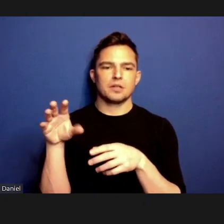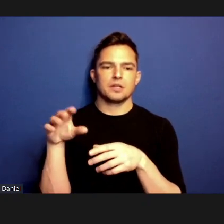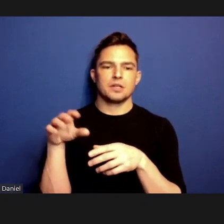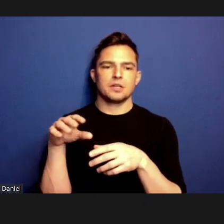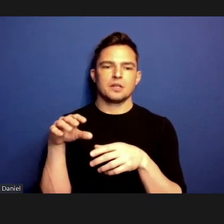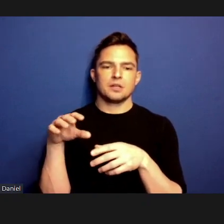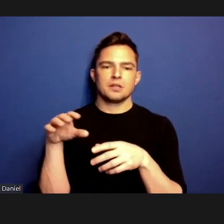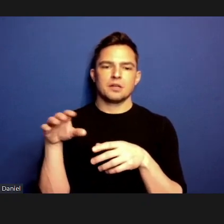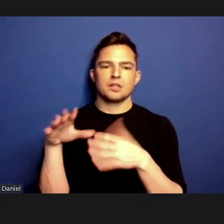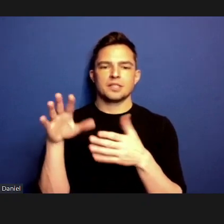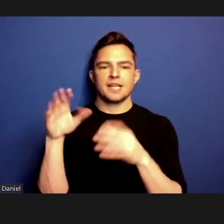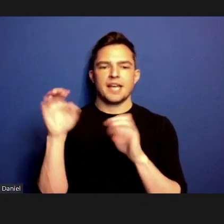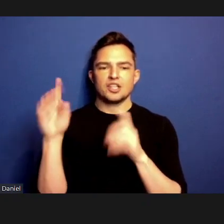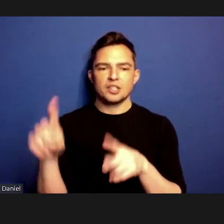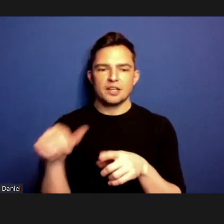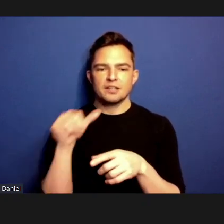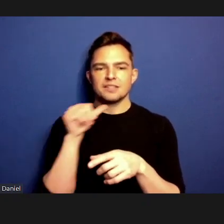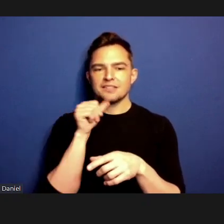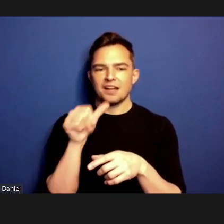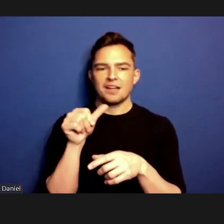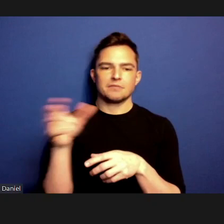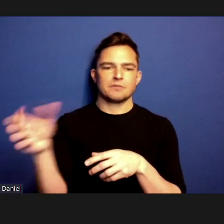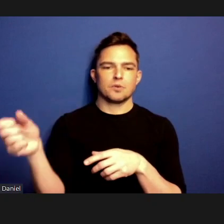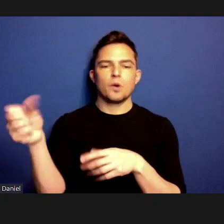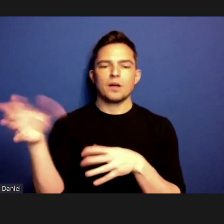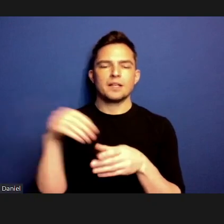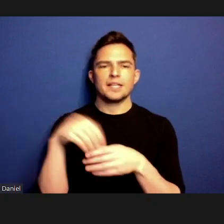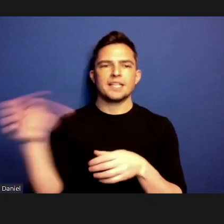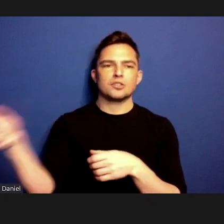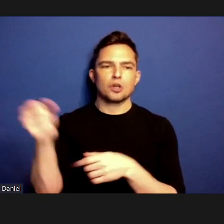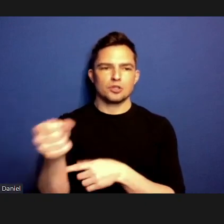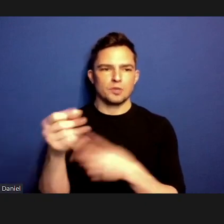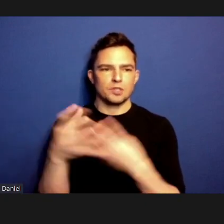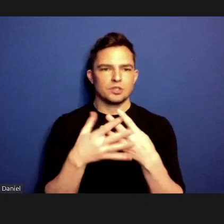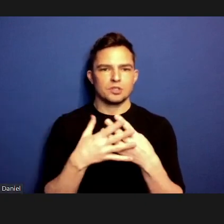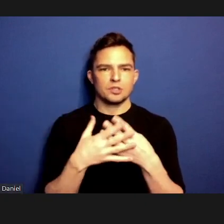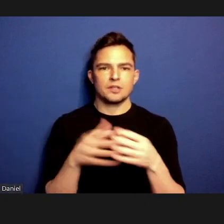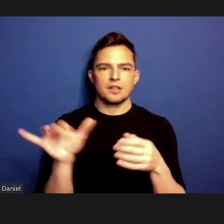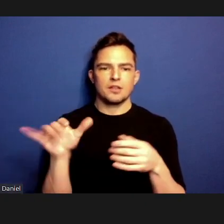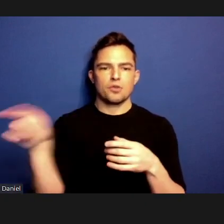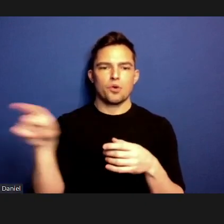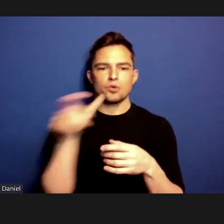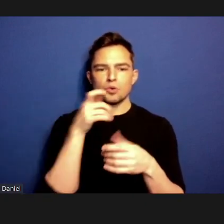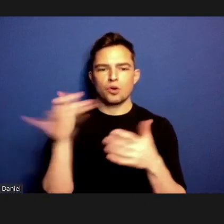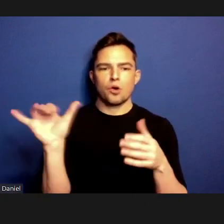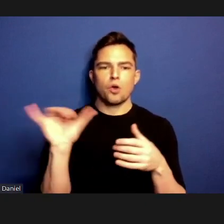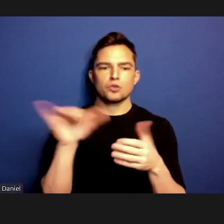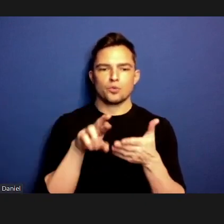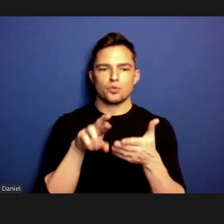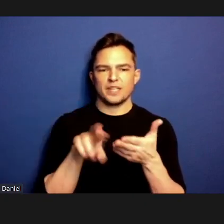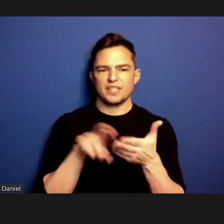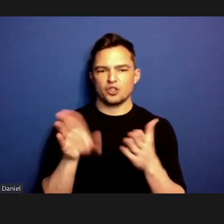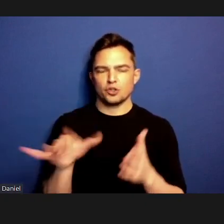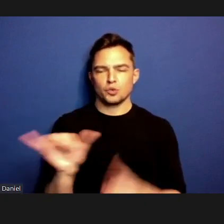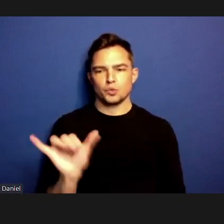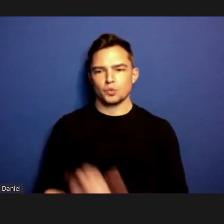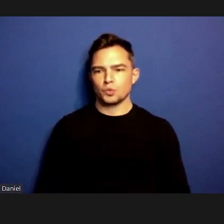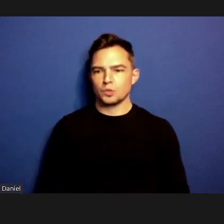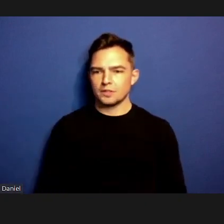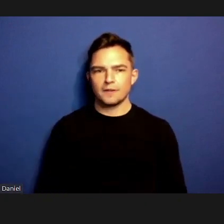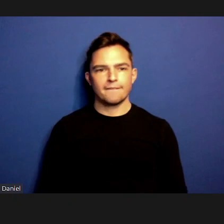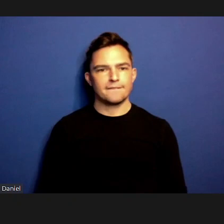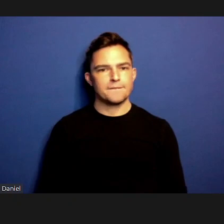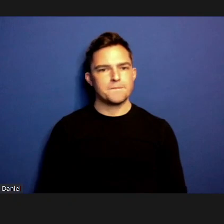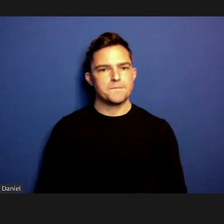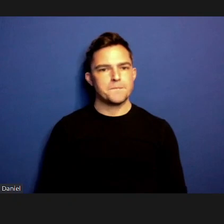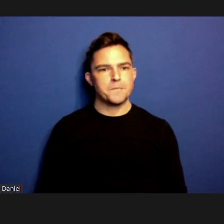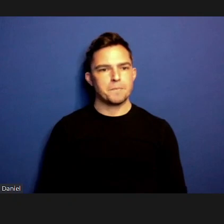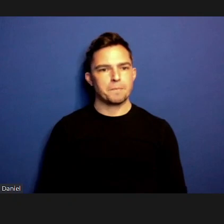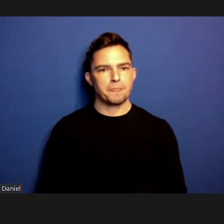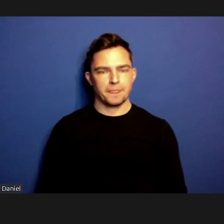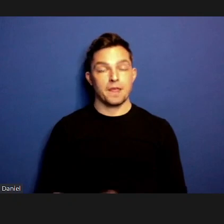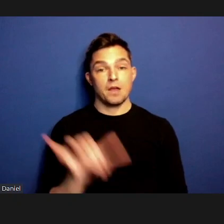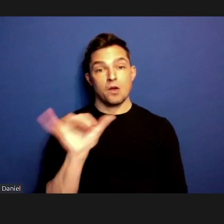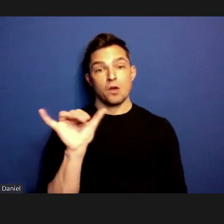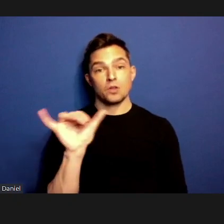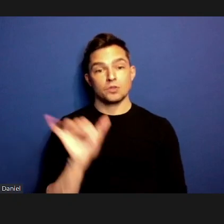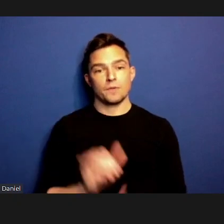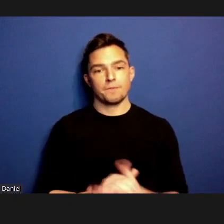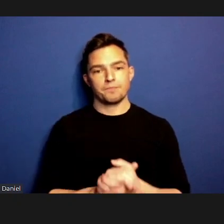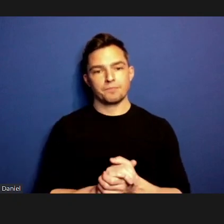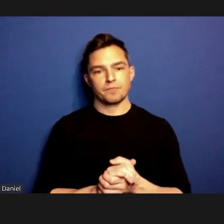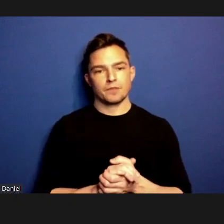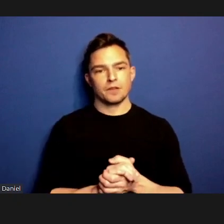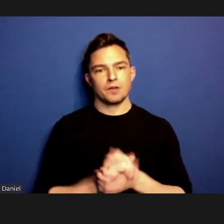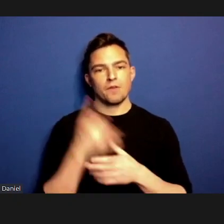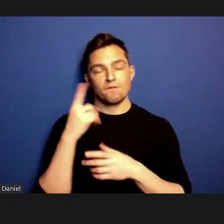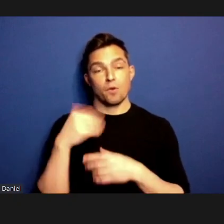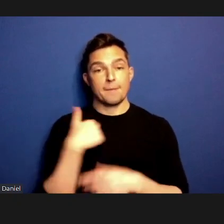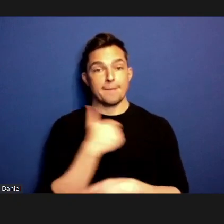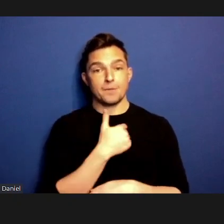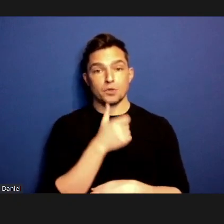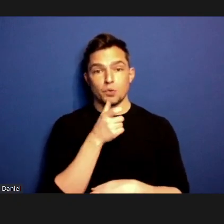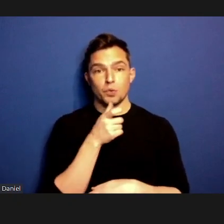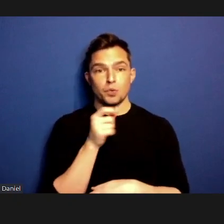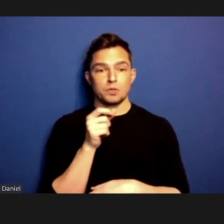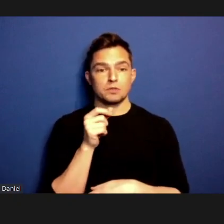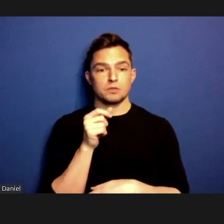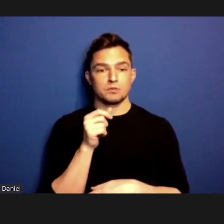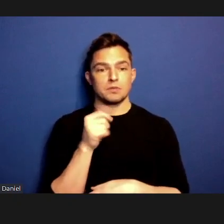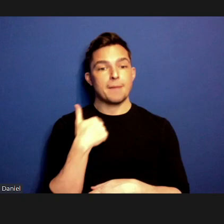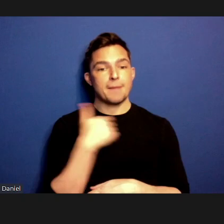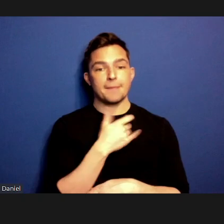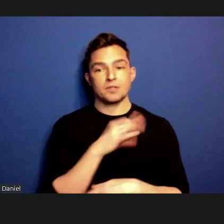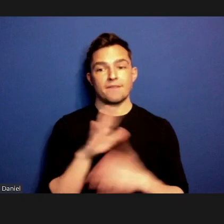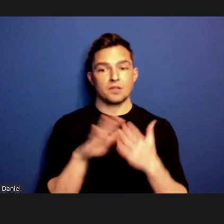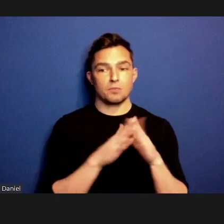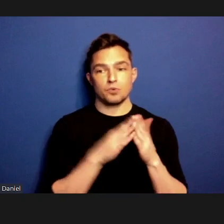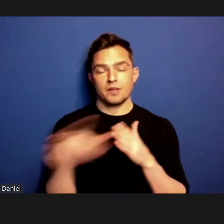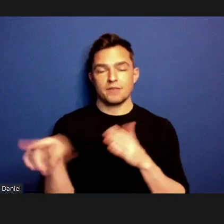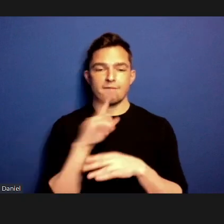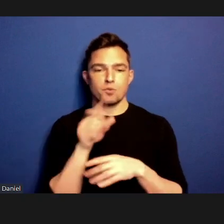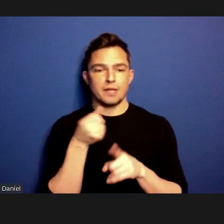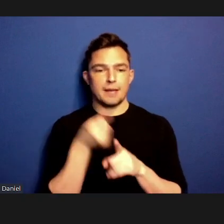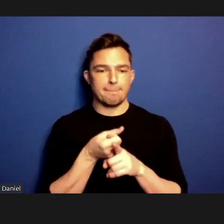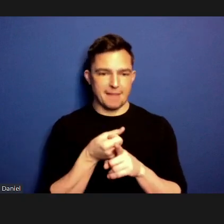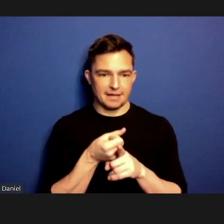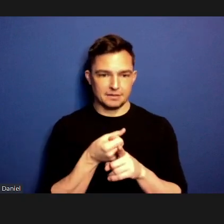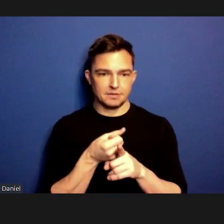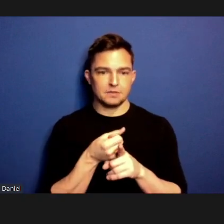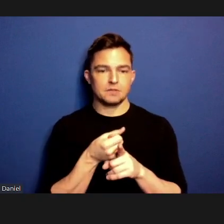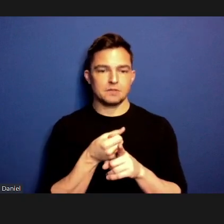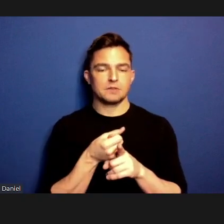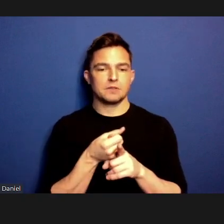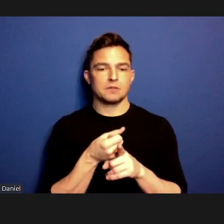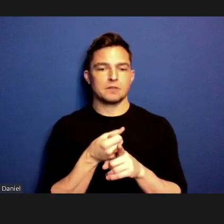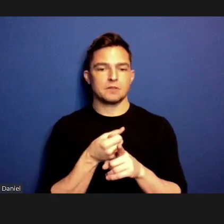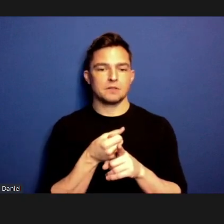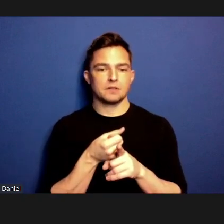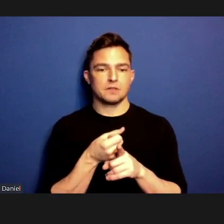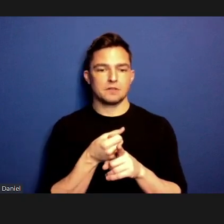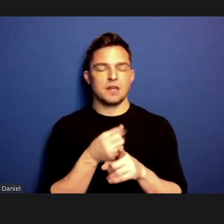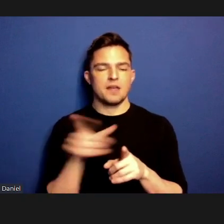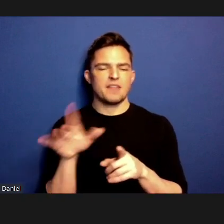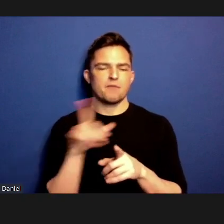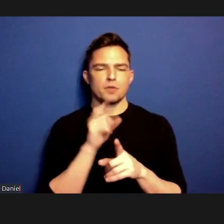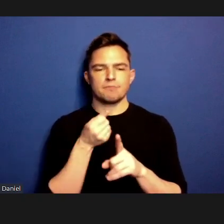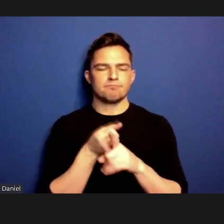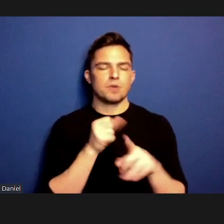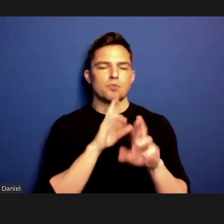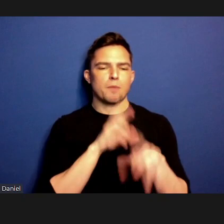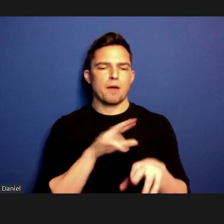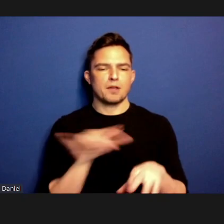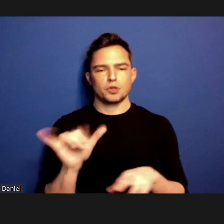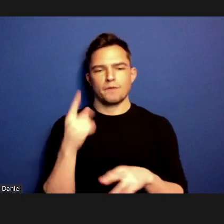researchers that are. And members of the community have really impacted responses to, for example,